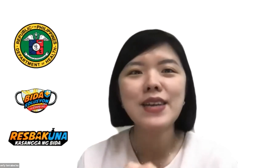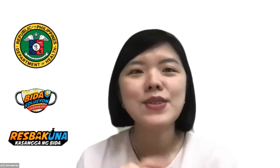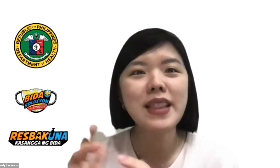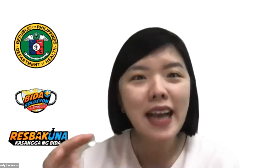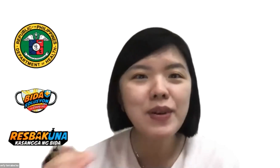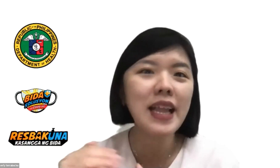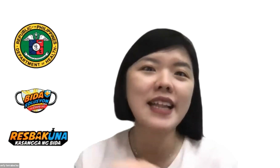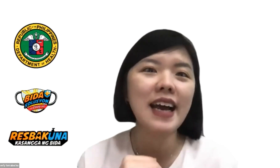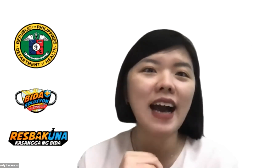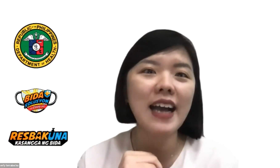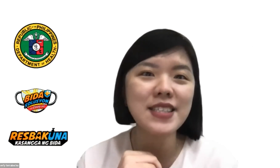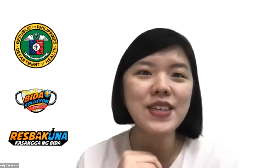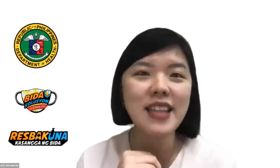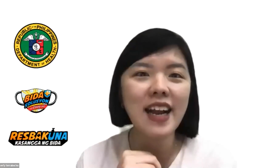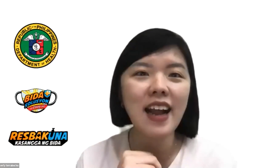I think I will end the answer there.